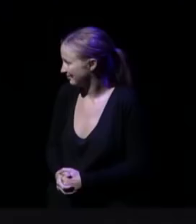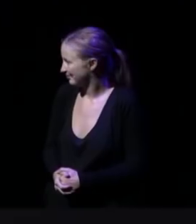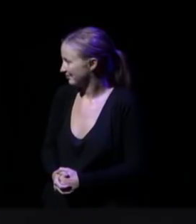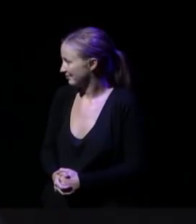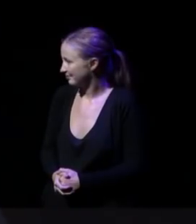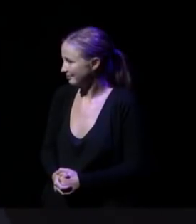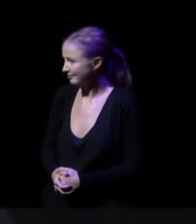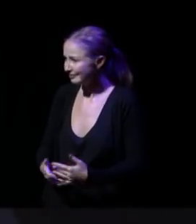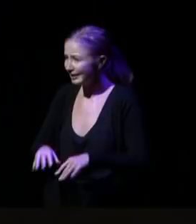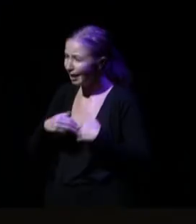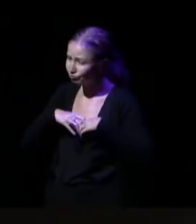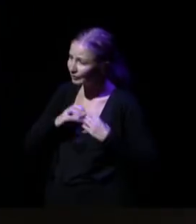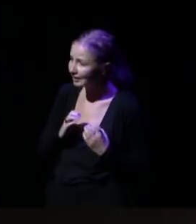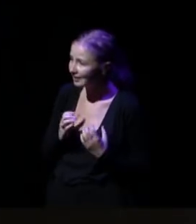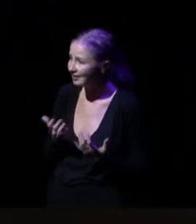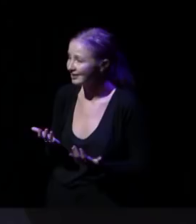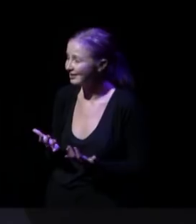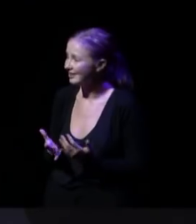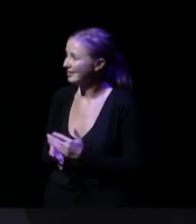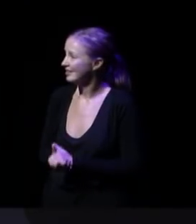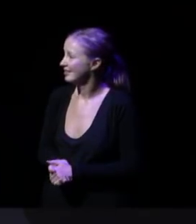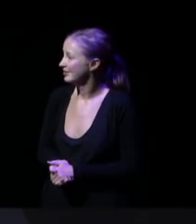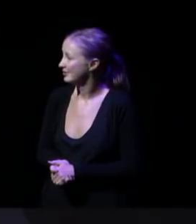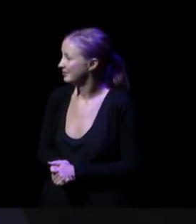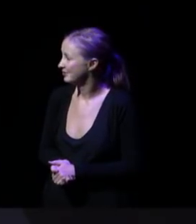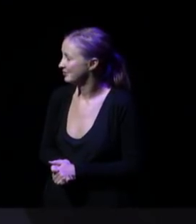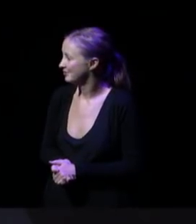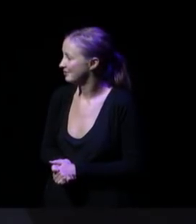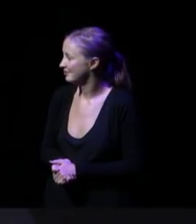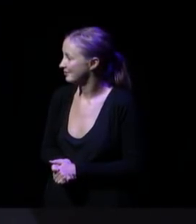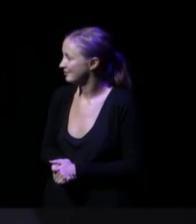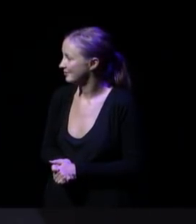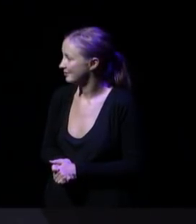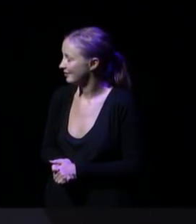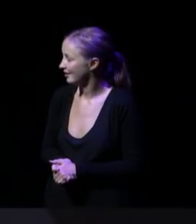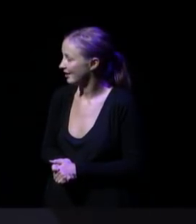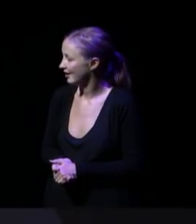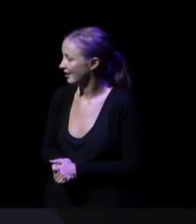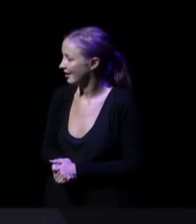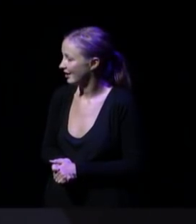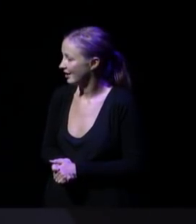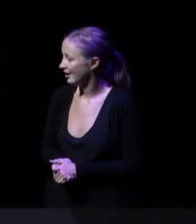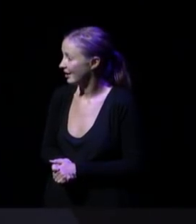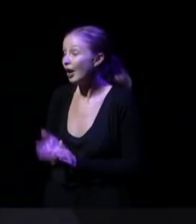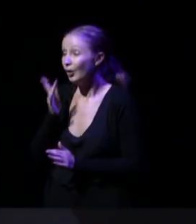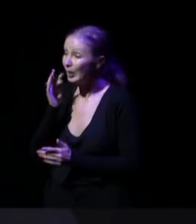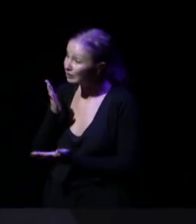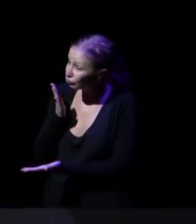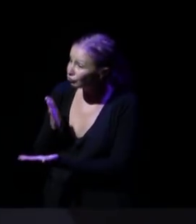Heartbreaking. I mean, you know, when you receive an authentic compliment,